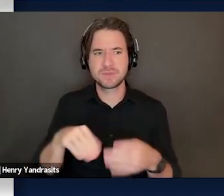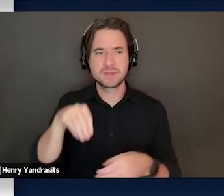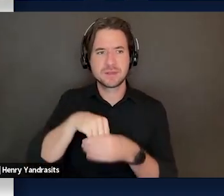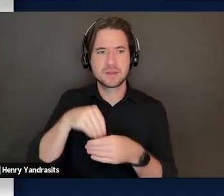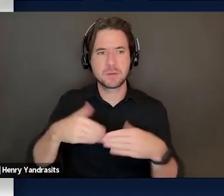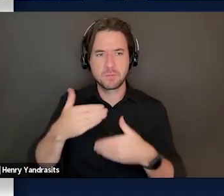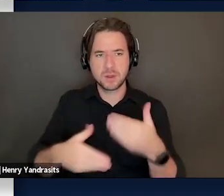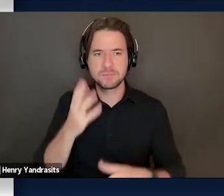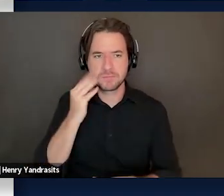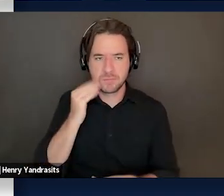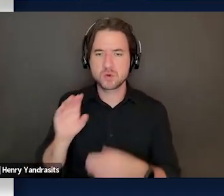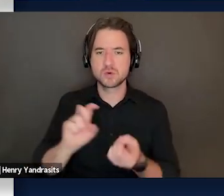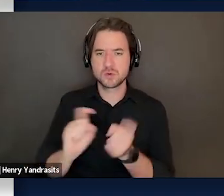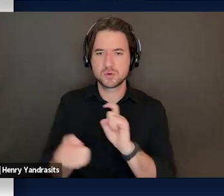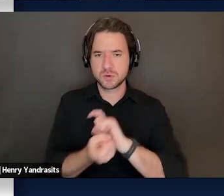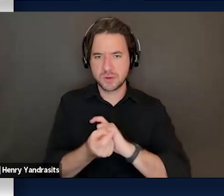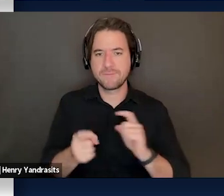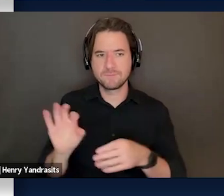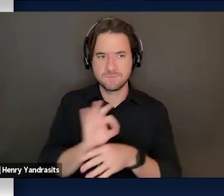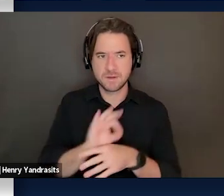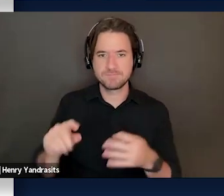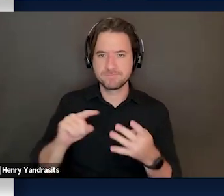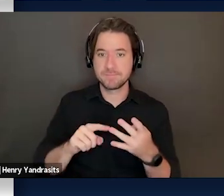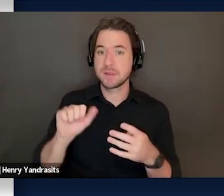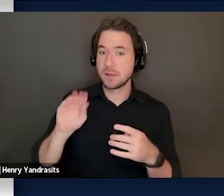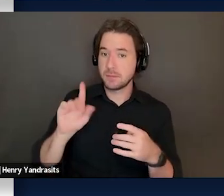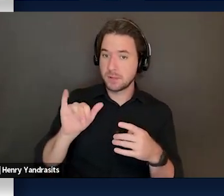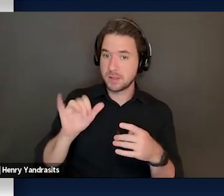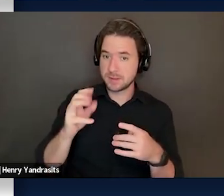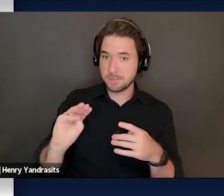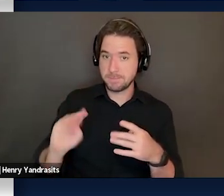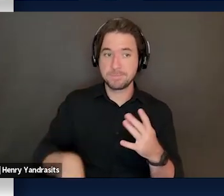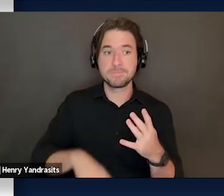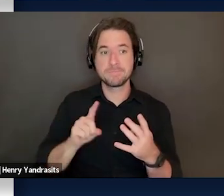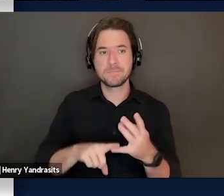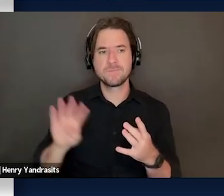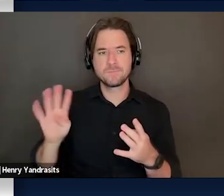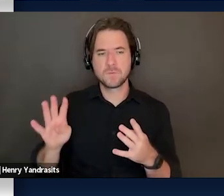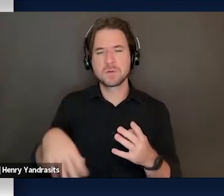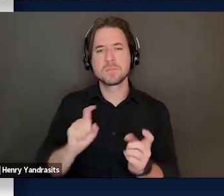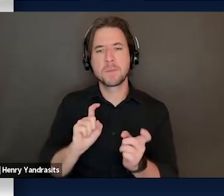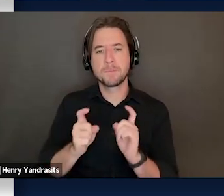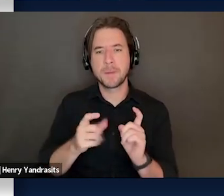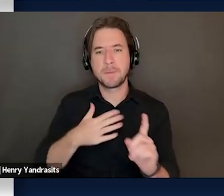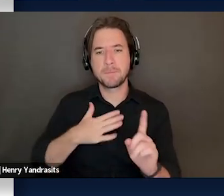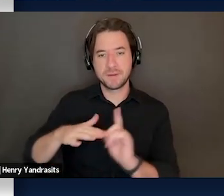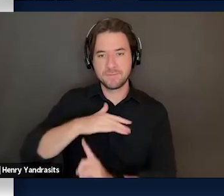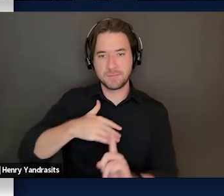experiencing changes in function. The third one is ableism. And the fourth one is modifying my environment.